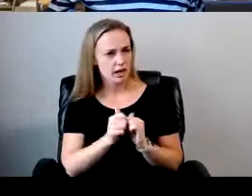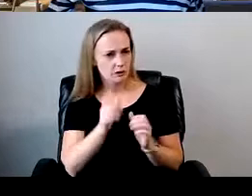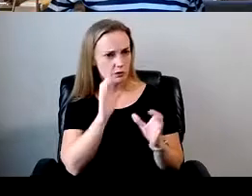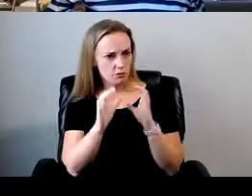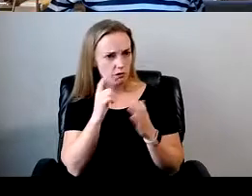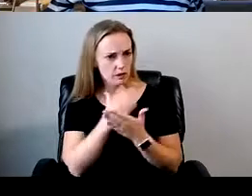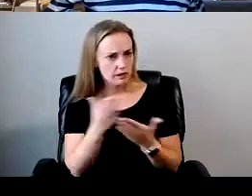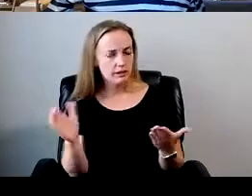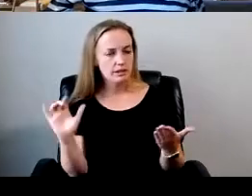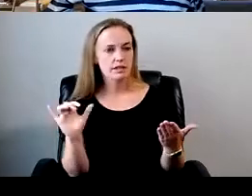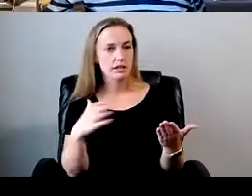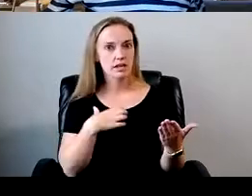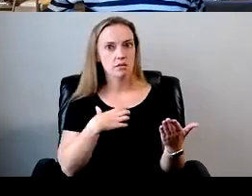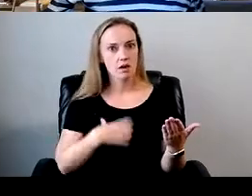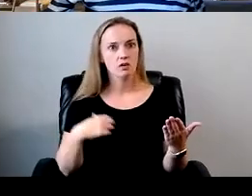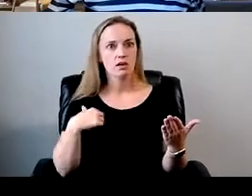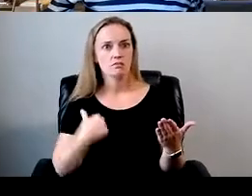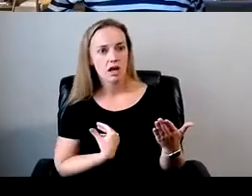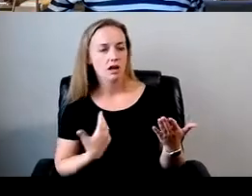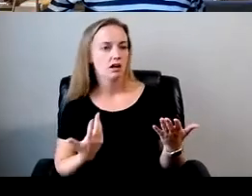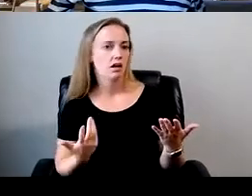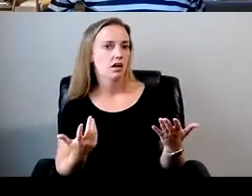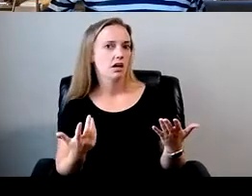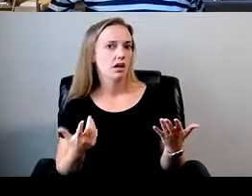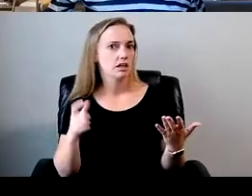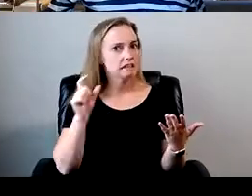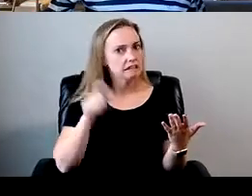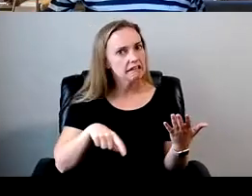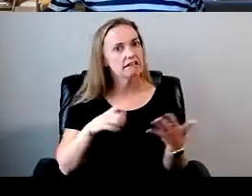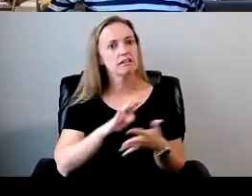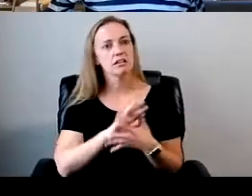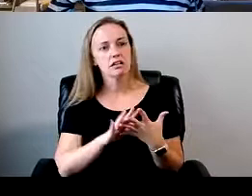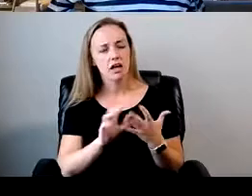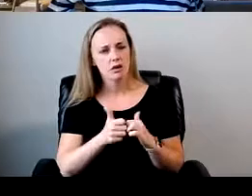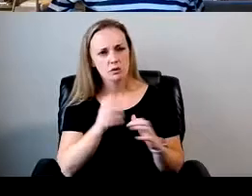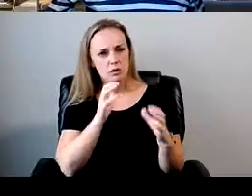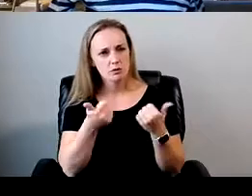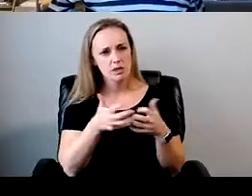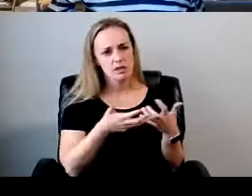I'm hungry, I'm tired. I need this, I need that, whatever. And try to integrate that into the therapy situation.